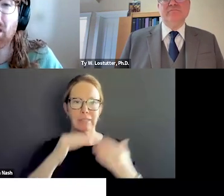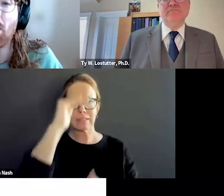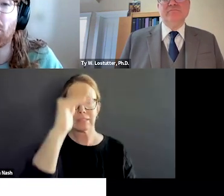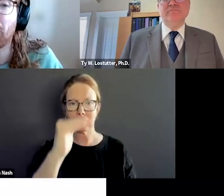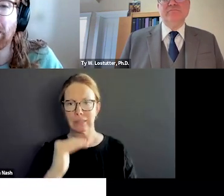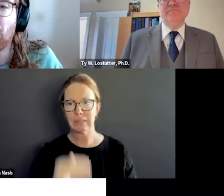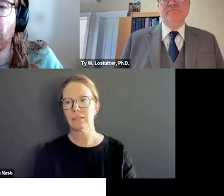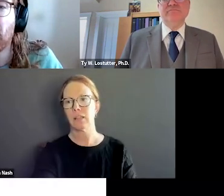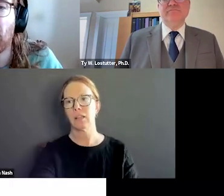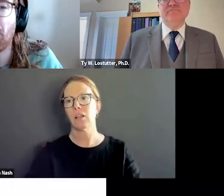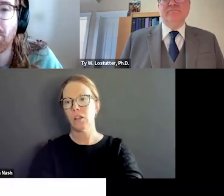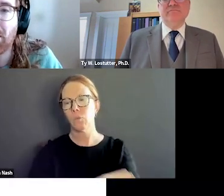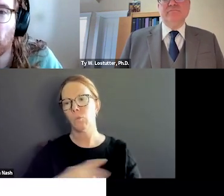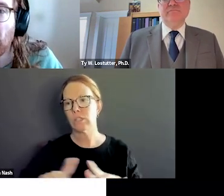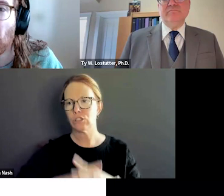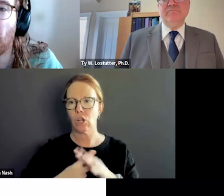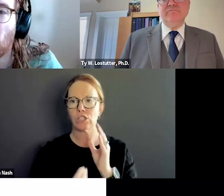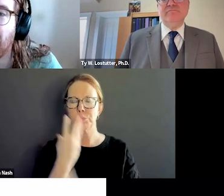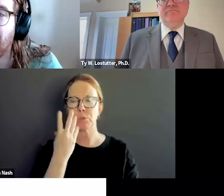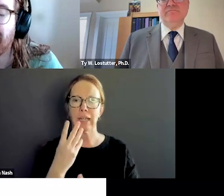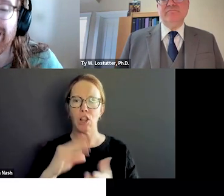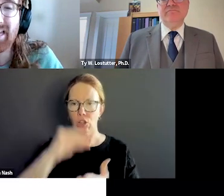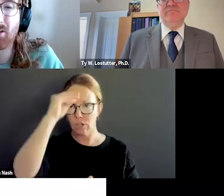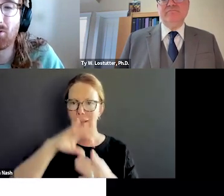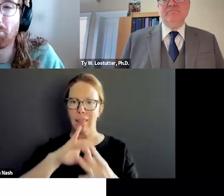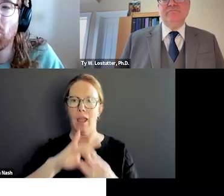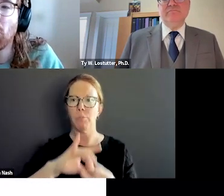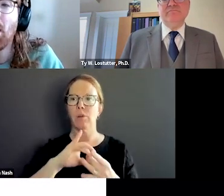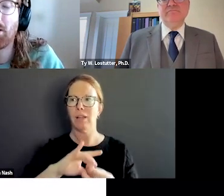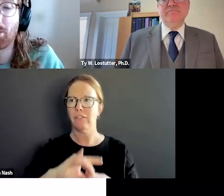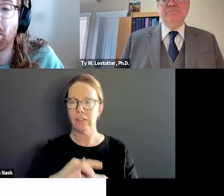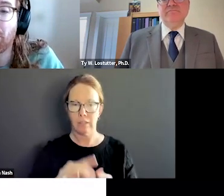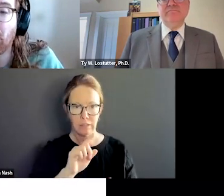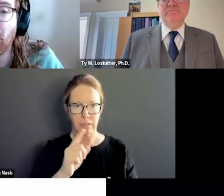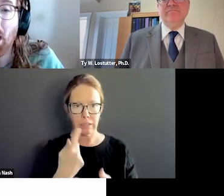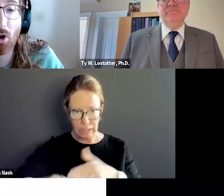We kick off our Spring Learning Collaborative next week on the 26th, and it's from 2 to 330.